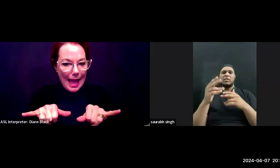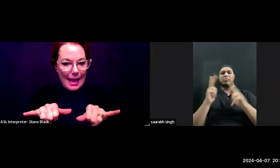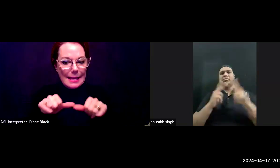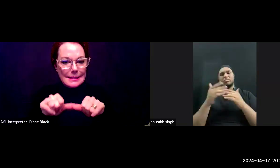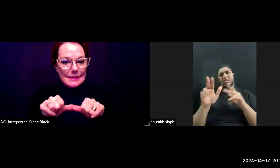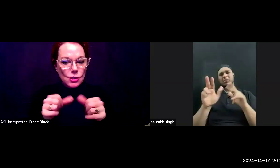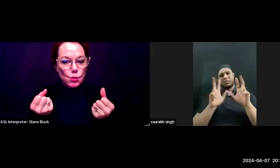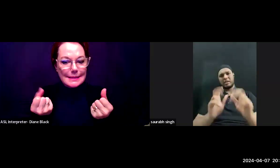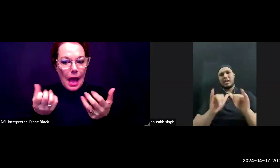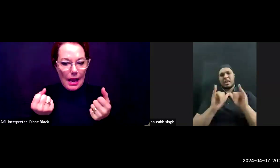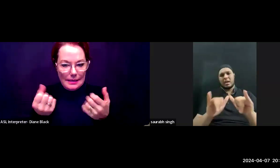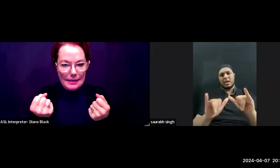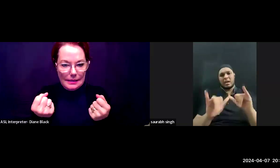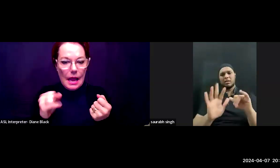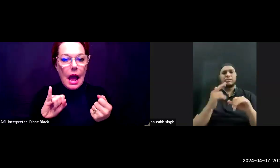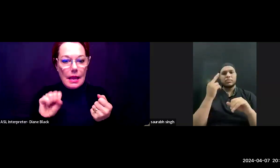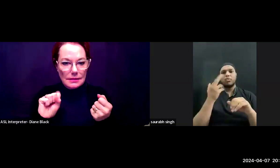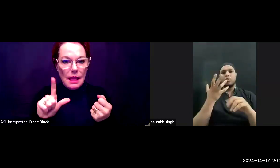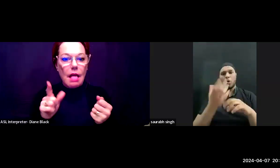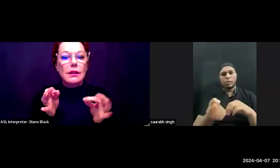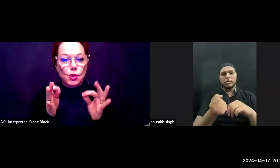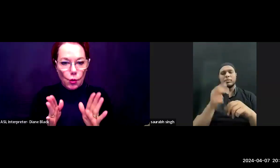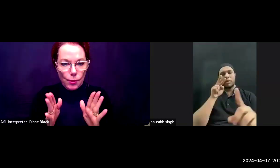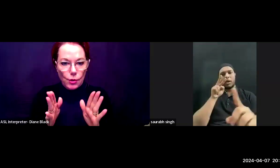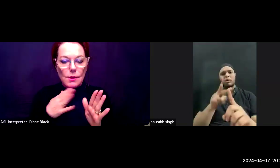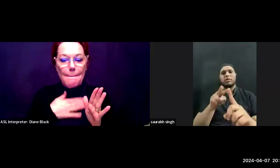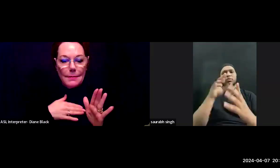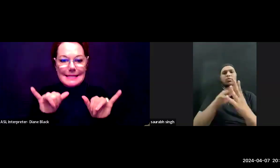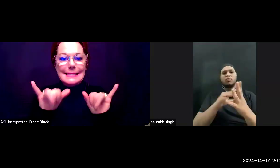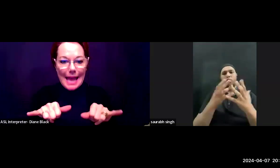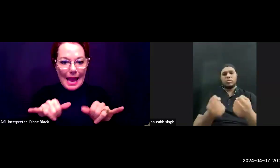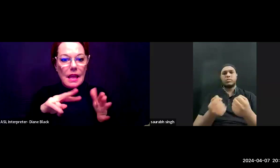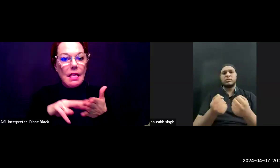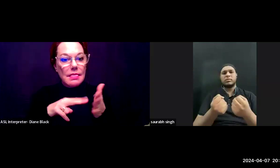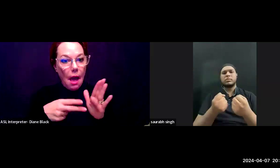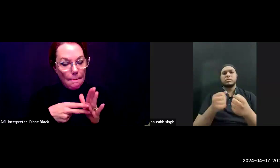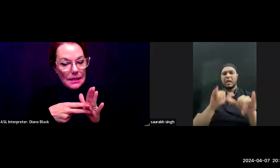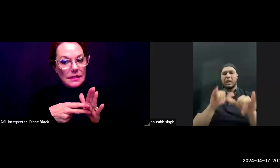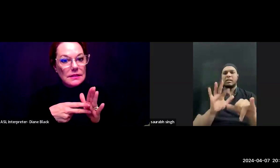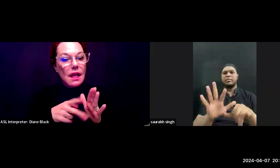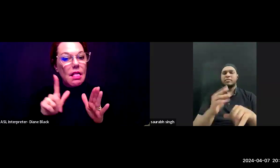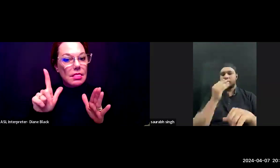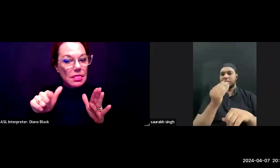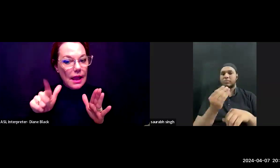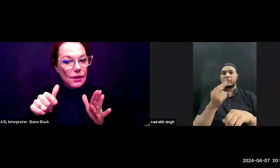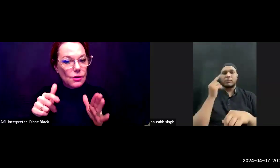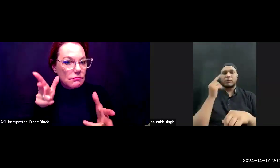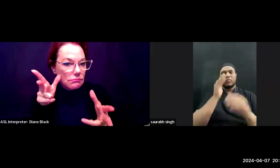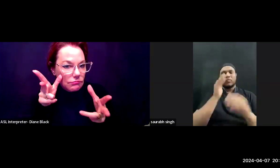others who want to view this recording can still avail of the op the the information.